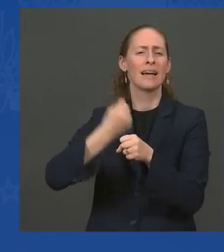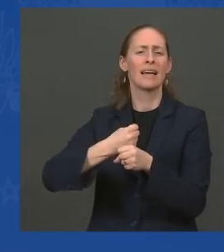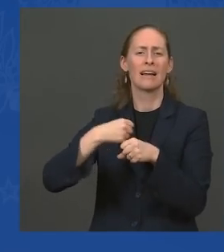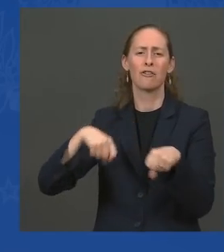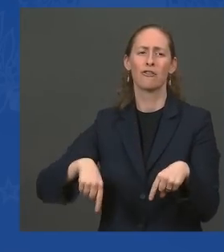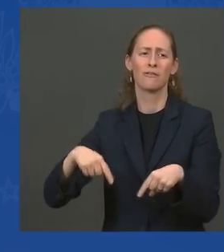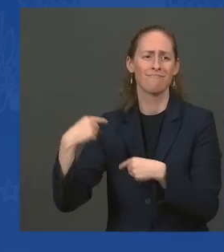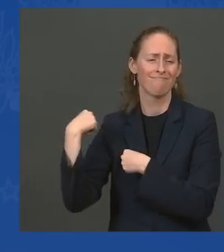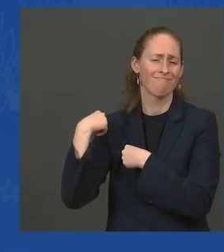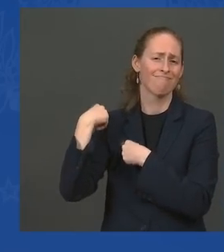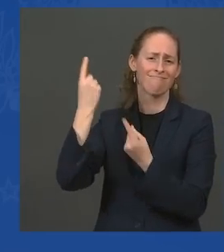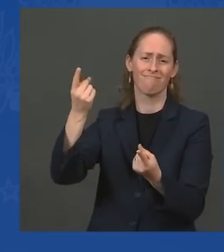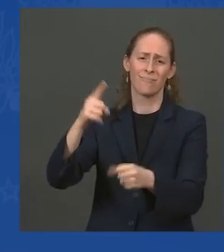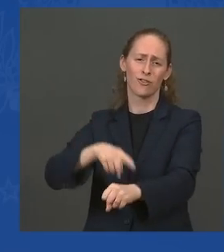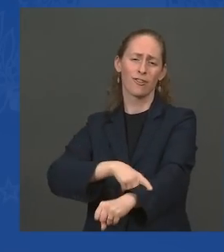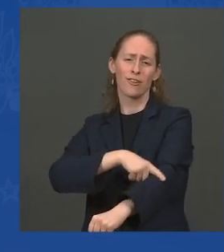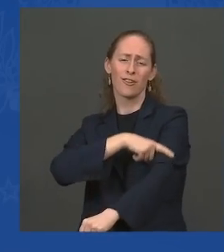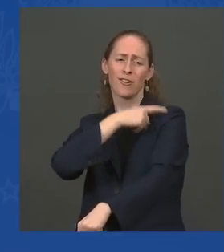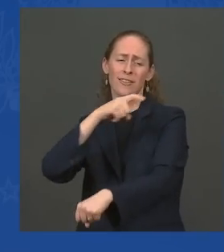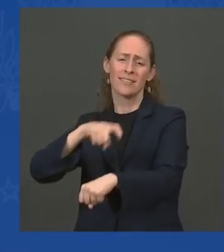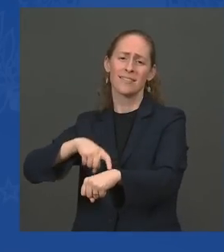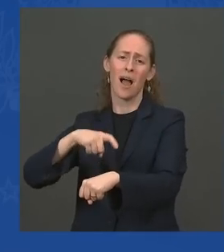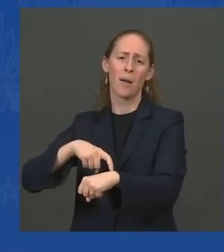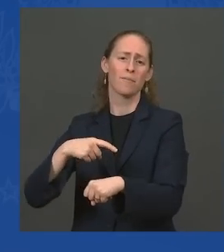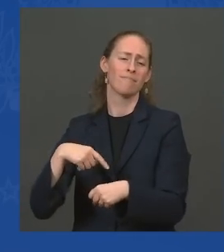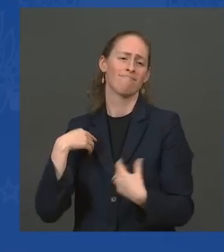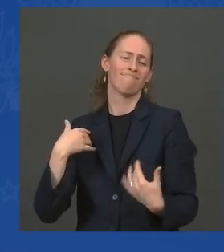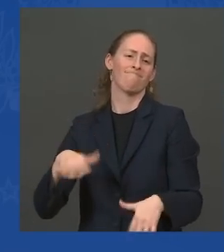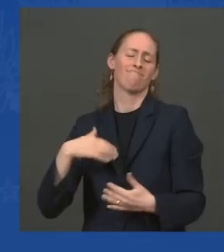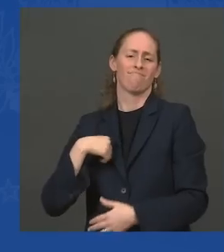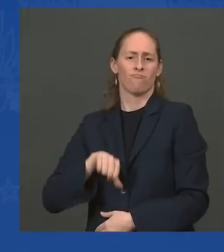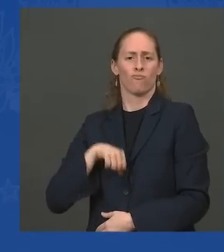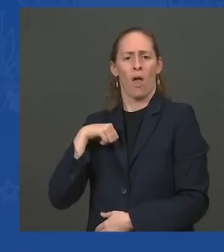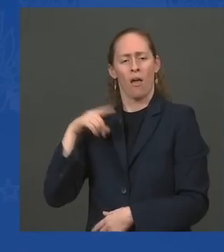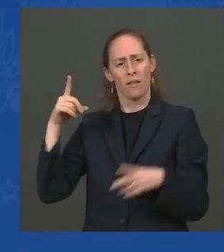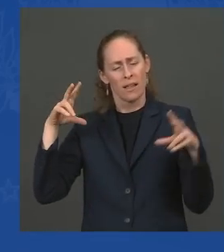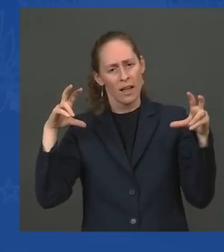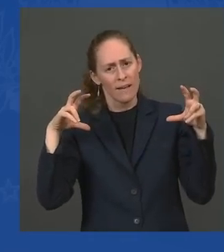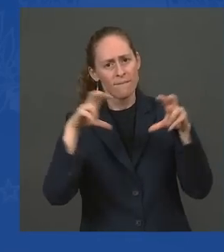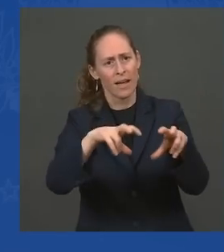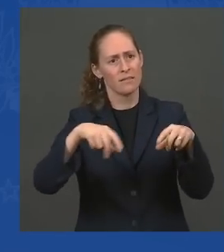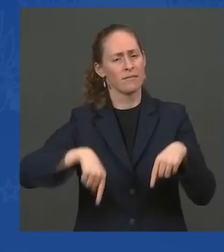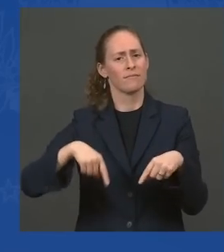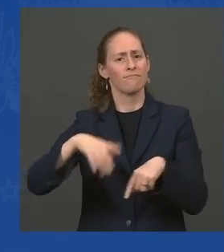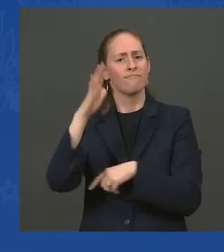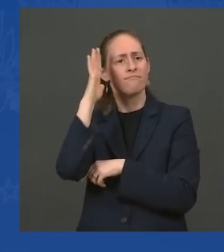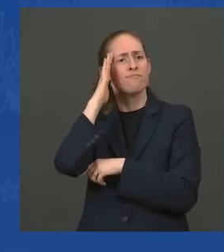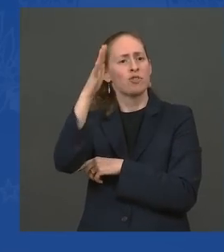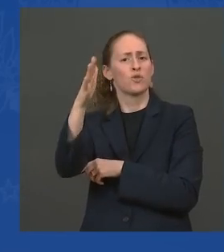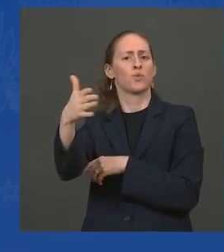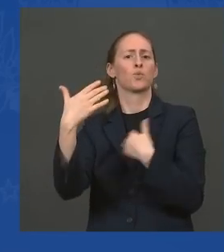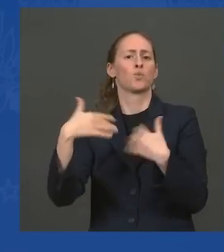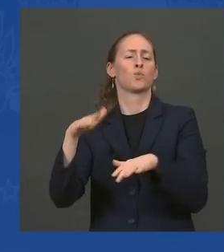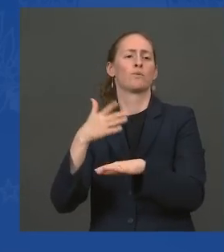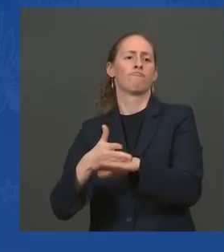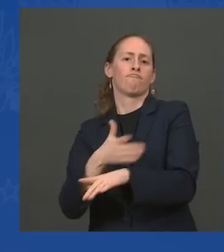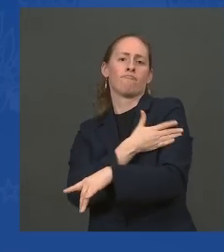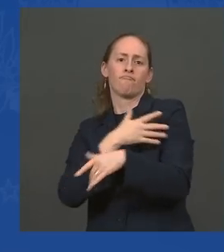And we are proud that this investment creates a strong future not only for the facility but also to stakeholders locally in a community